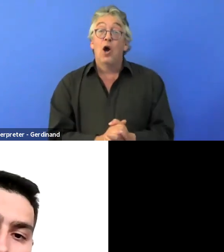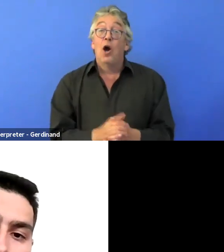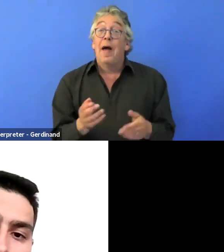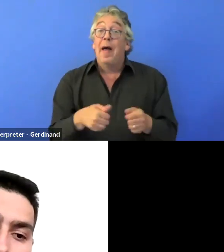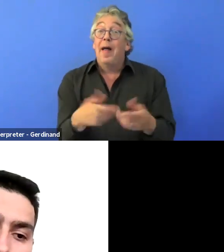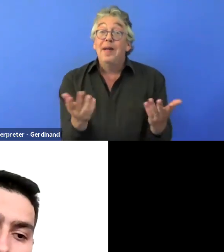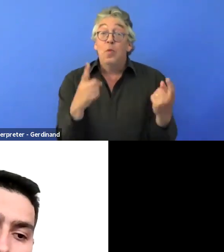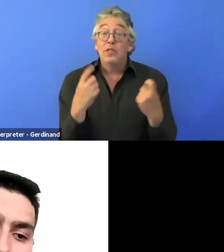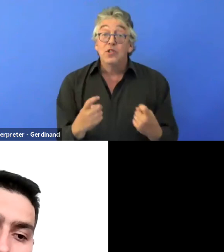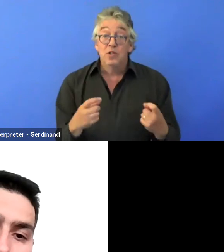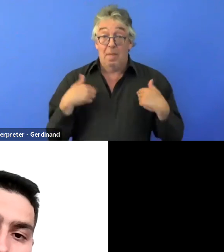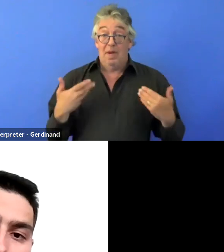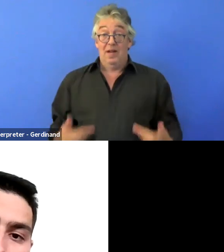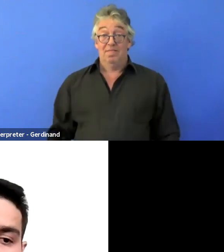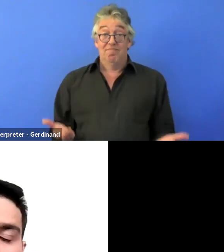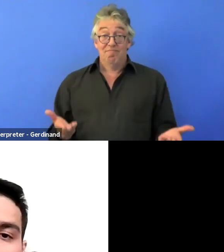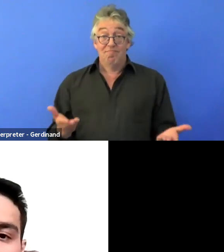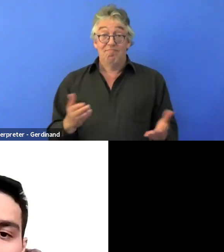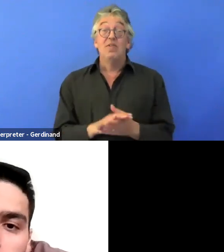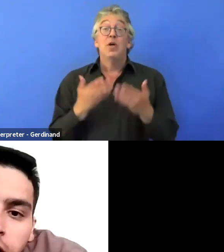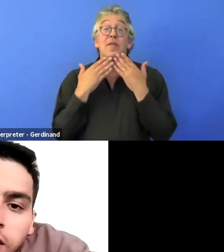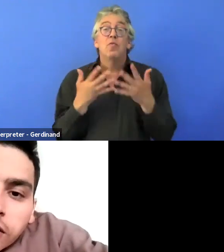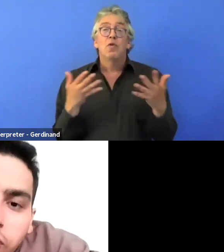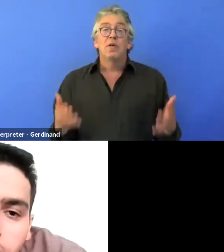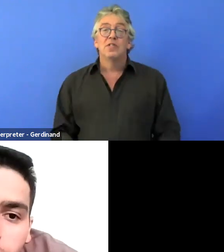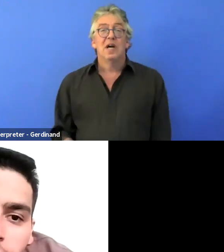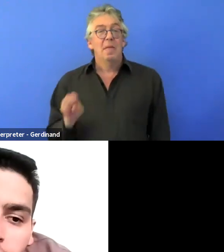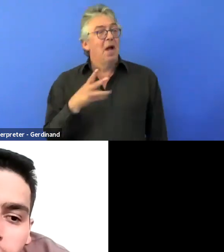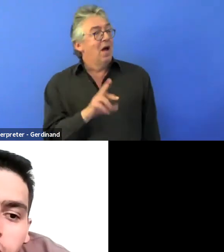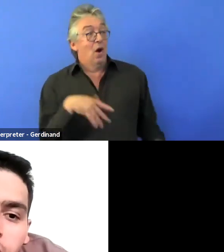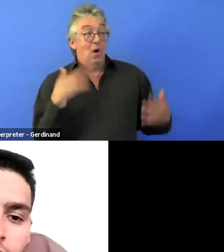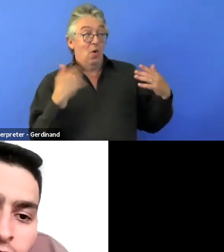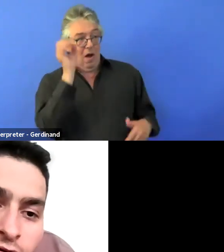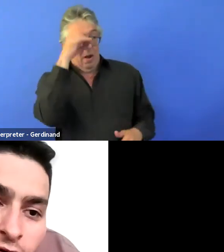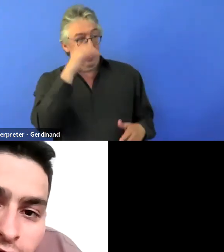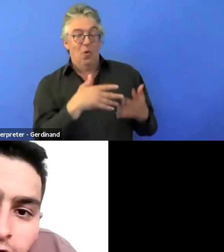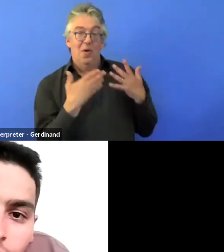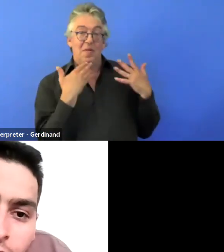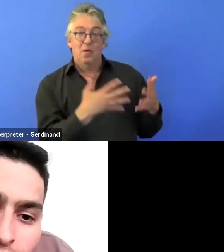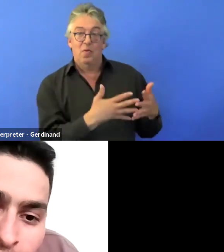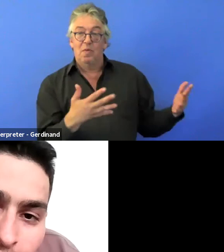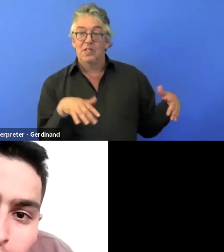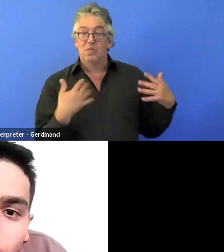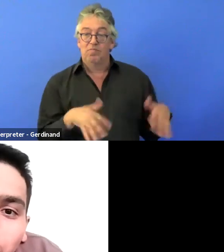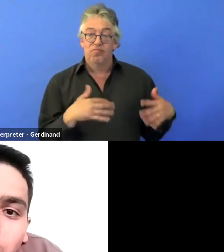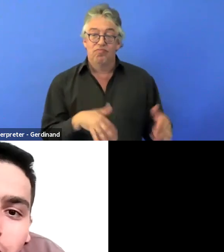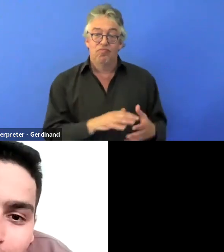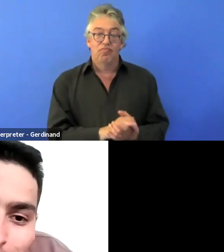Thank you very much. Thanks, Alejandro. This was a very good overview of what we plan to do.